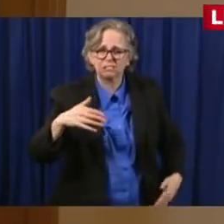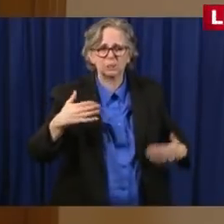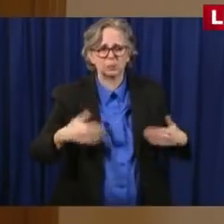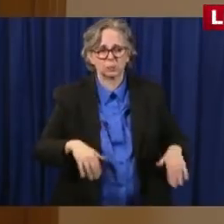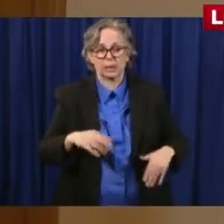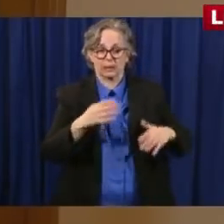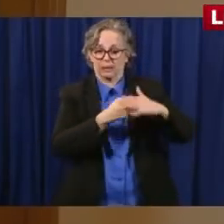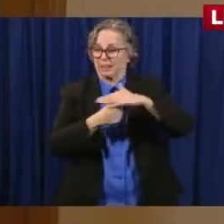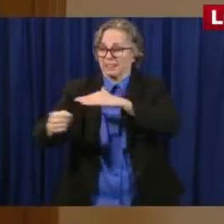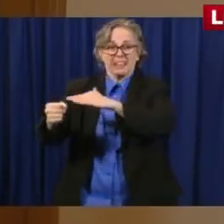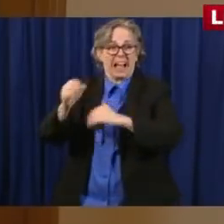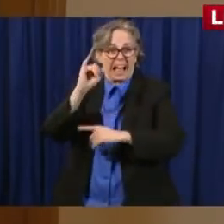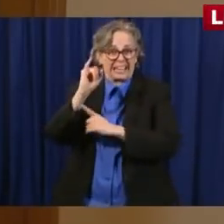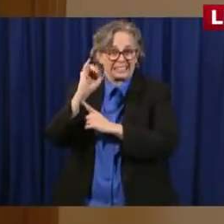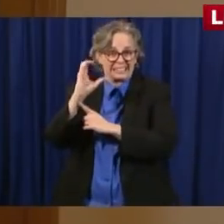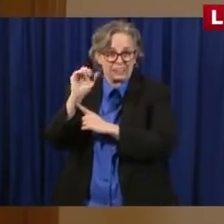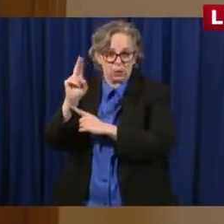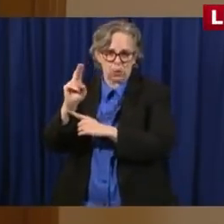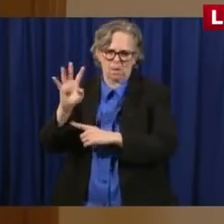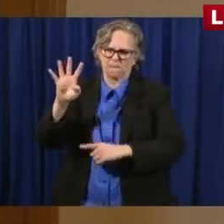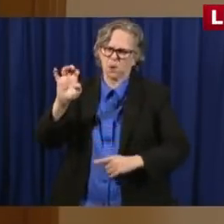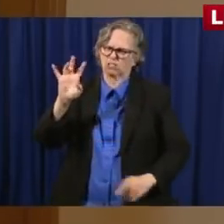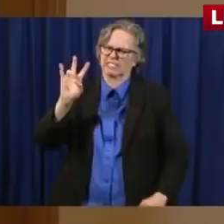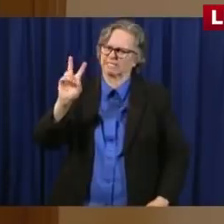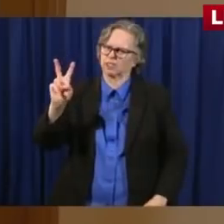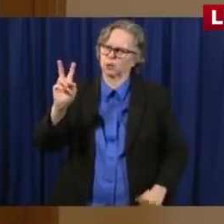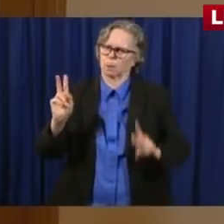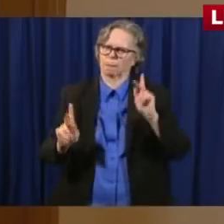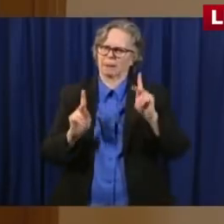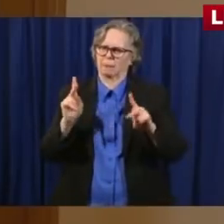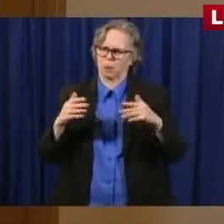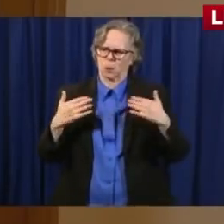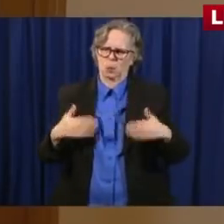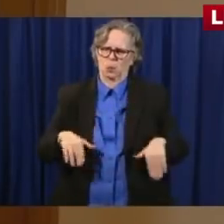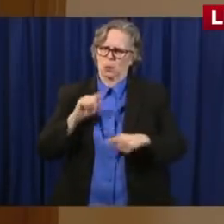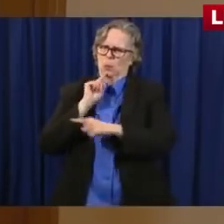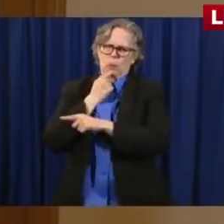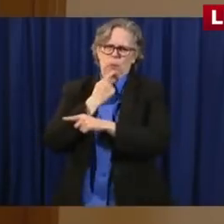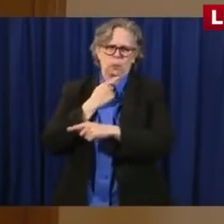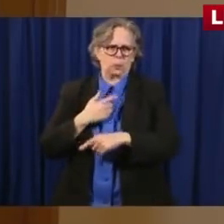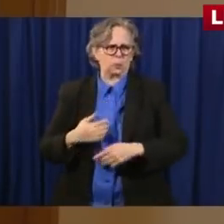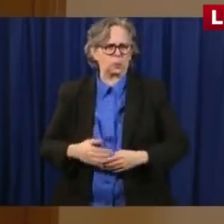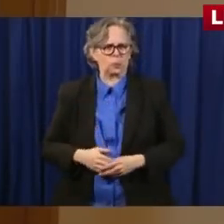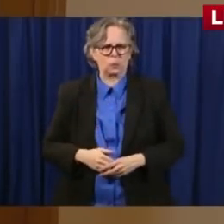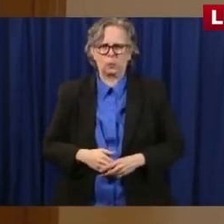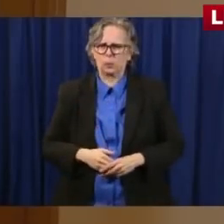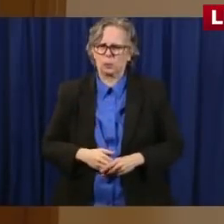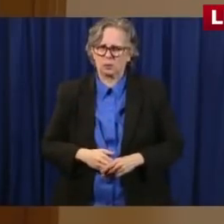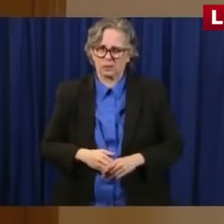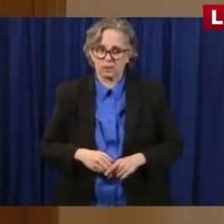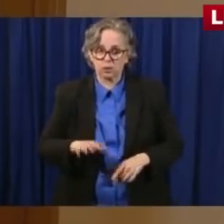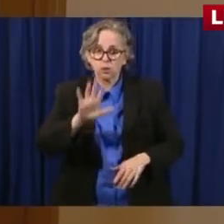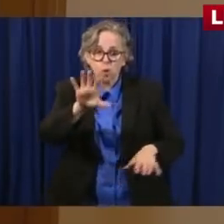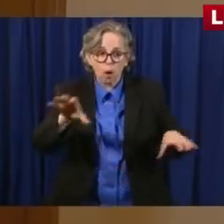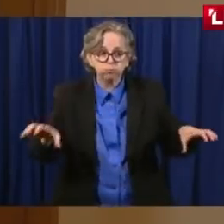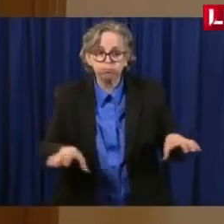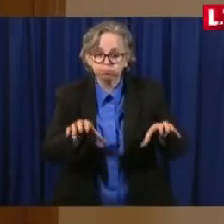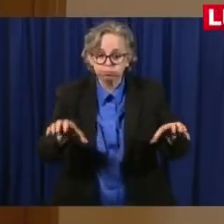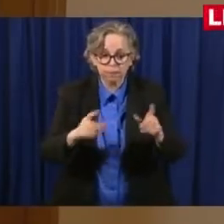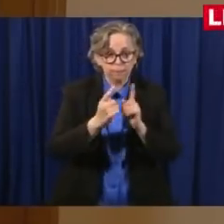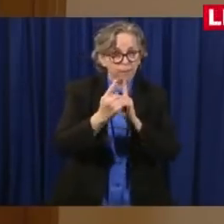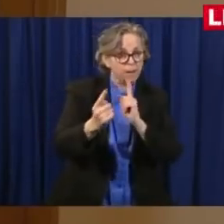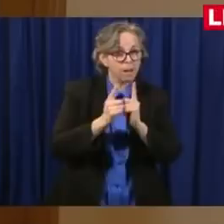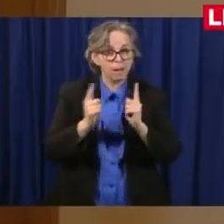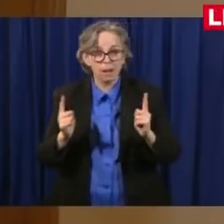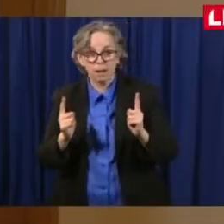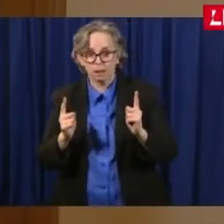HOSPITALIZATIONS, ALMOST 1500 HOSPITALIZATIONS AND ICU ADMISSIONS AT ABOUT 472.